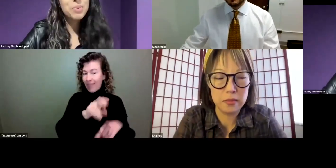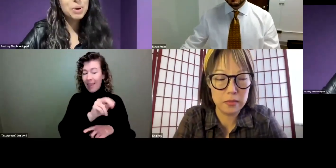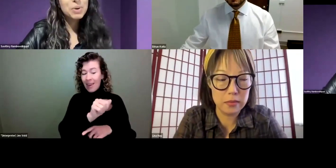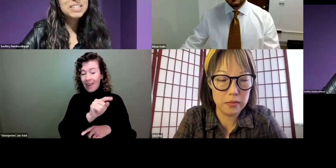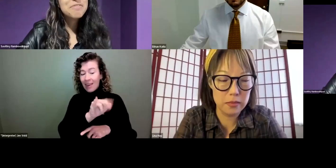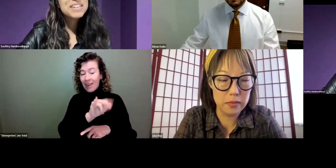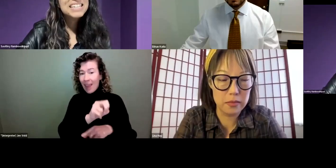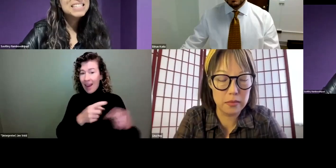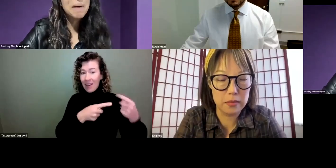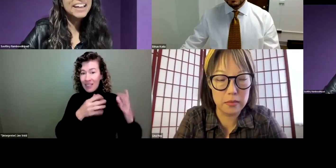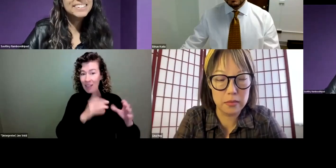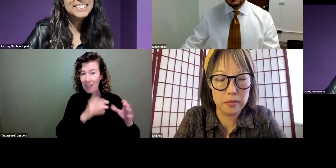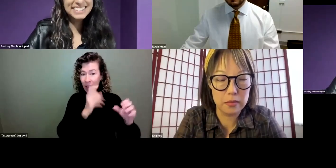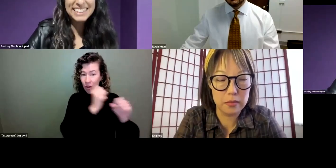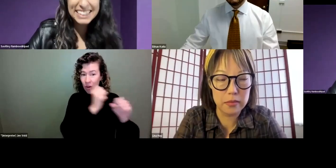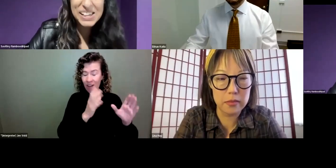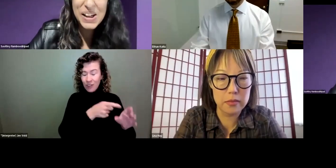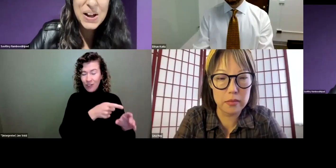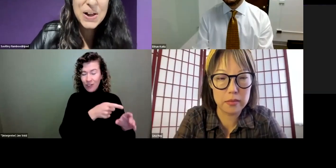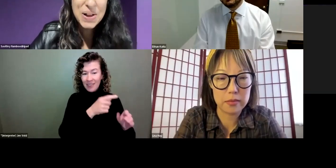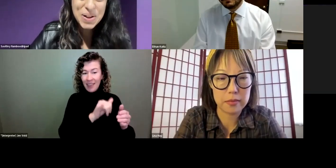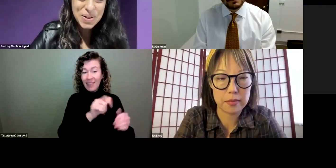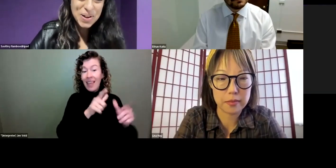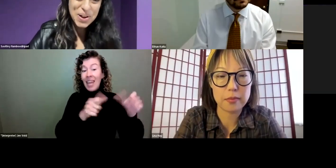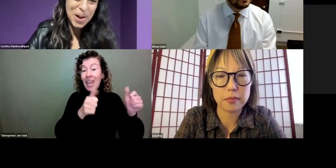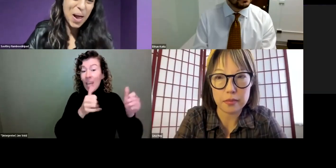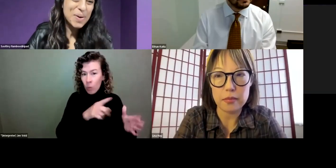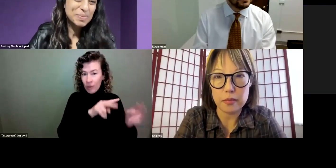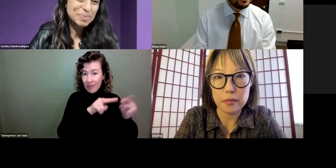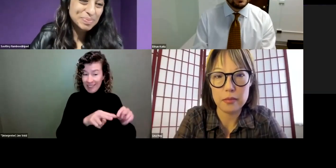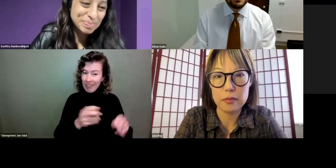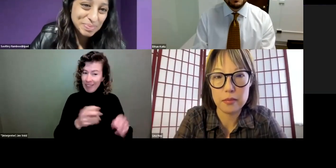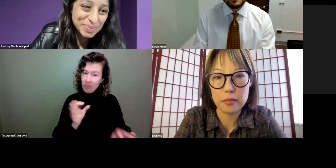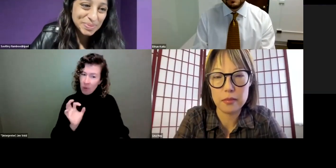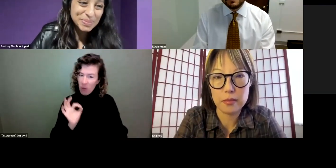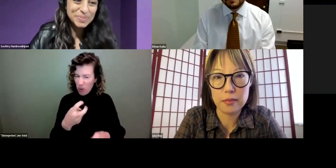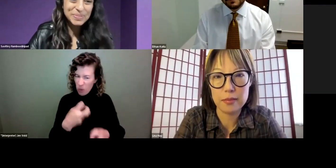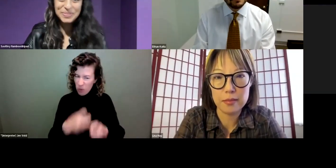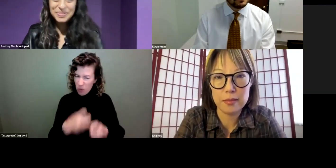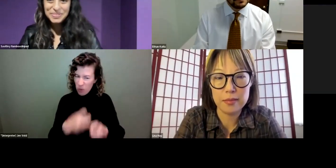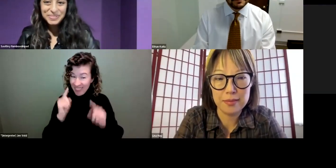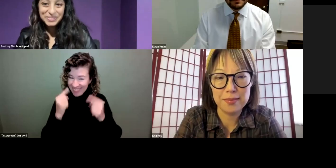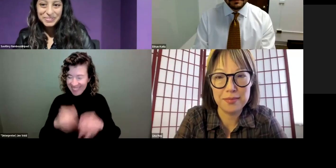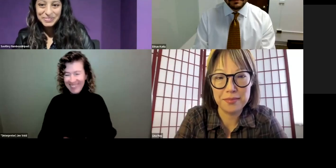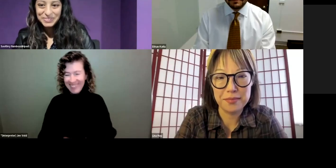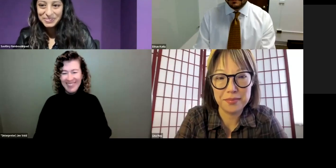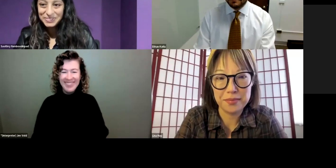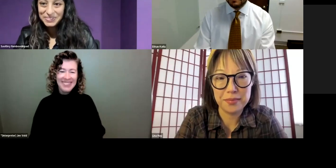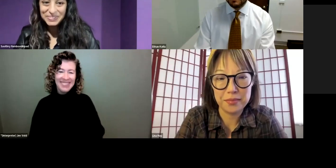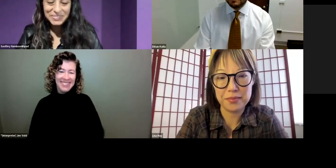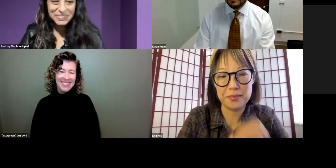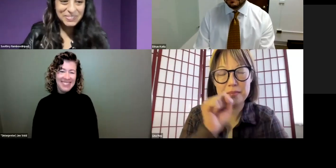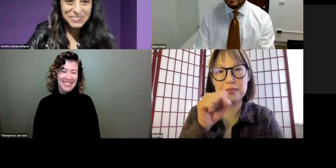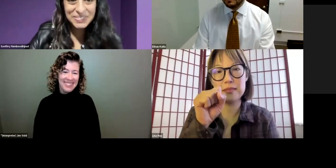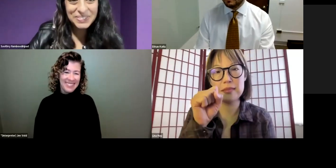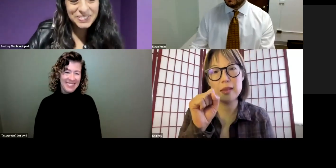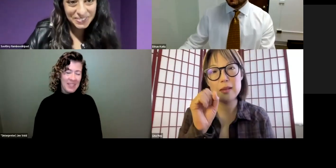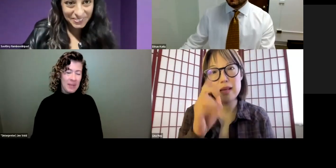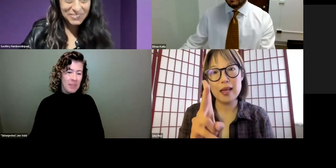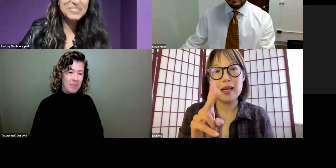"Throwing you a toughie :) "